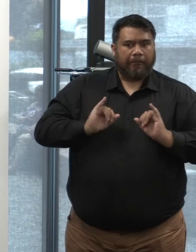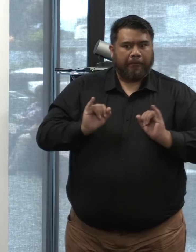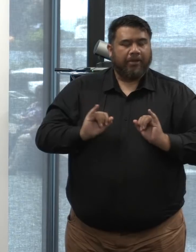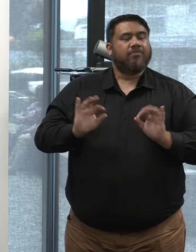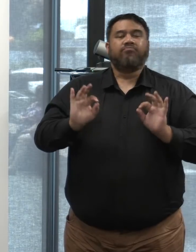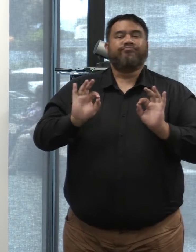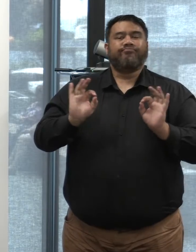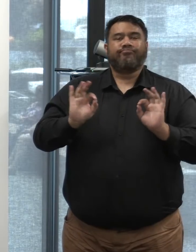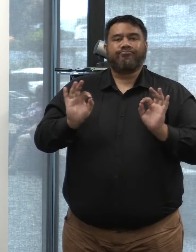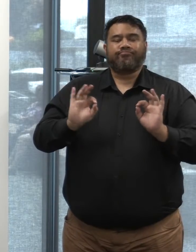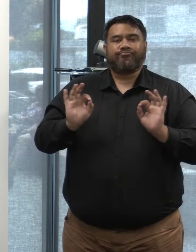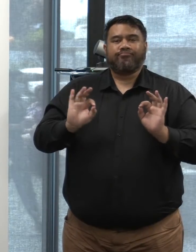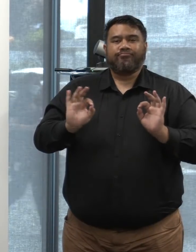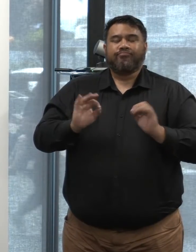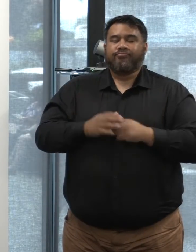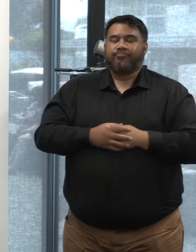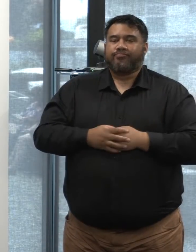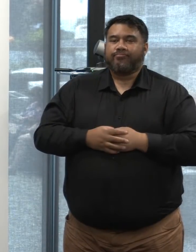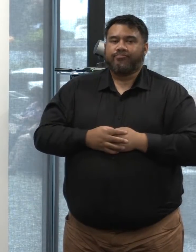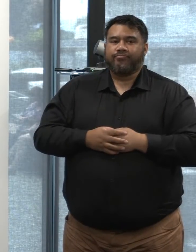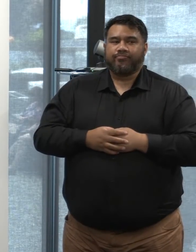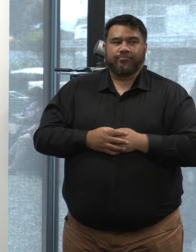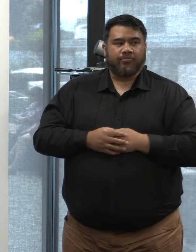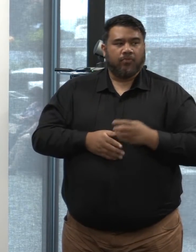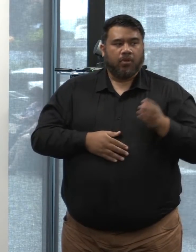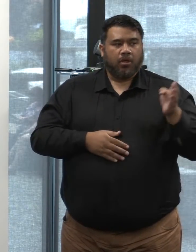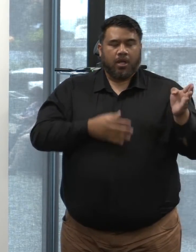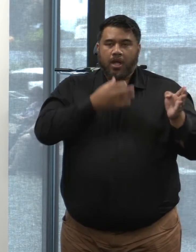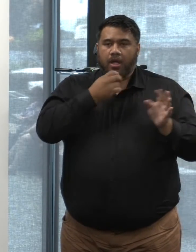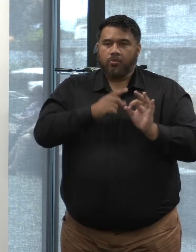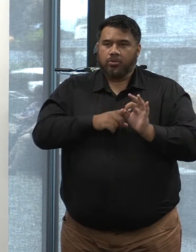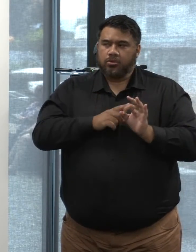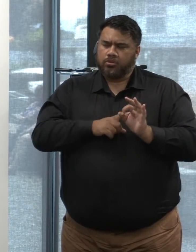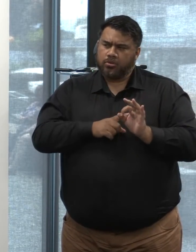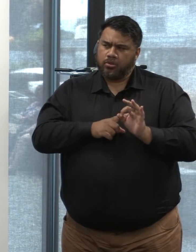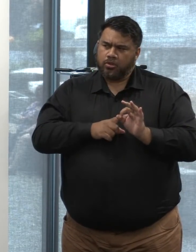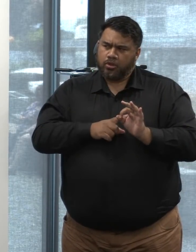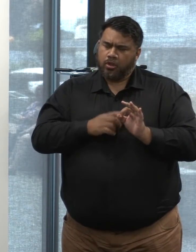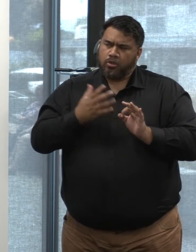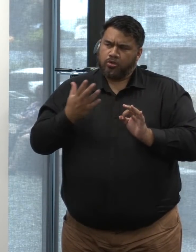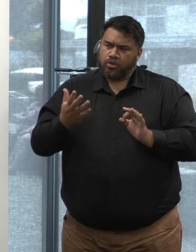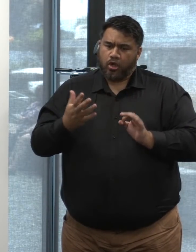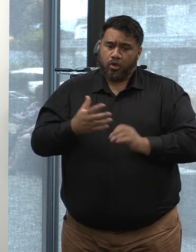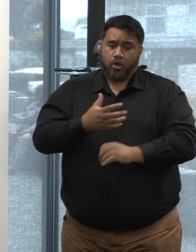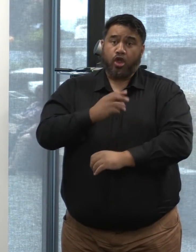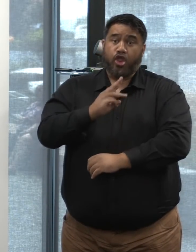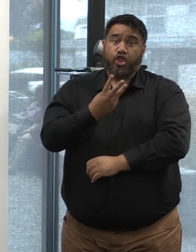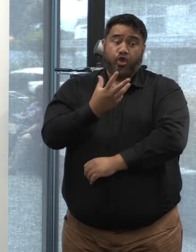We don't think there are any negative side effects. 3 months between doses of the vaccine has been spot on, so it doesn't appear to be any downside. Is the director-general has